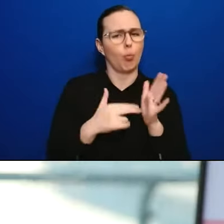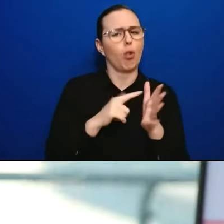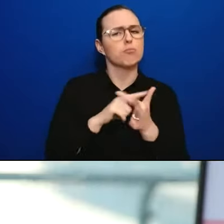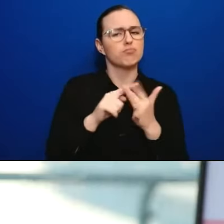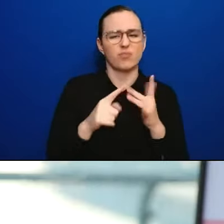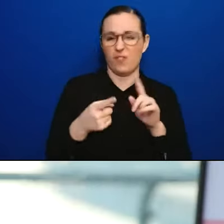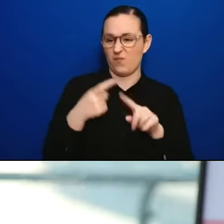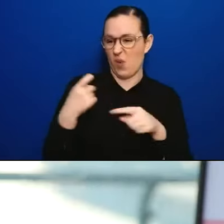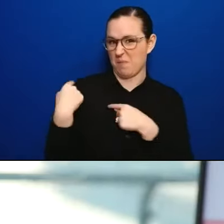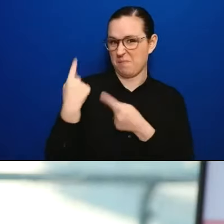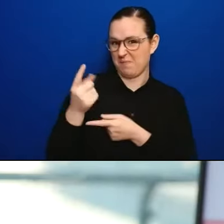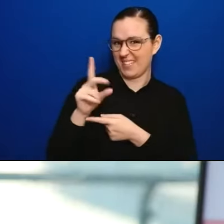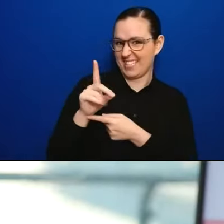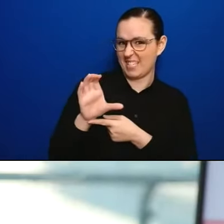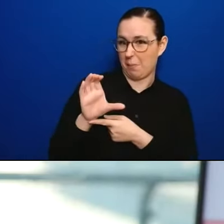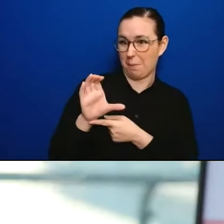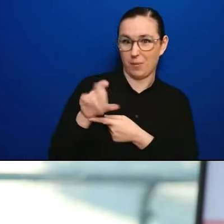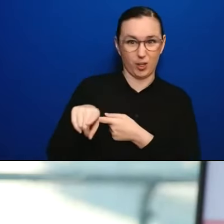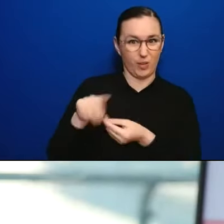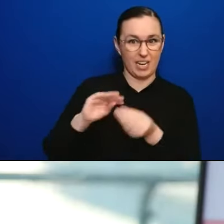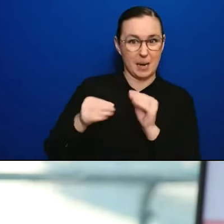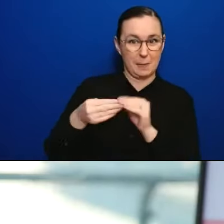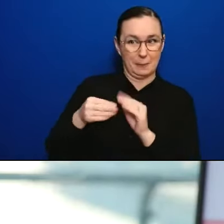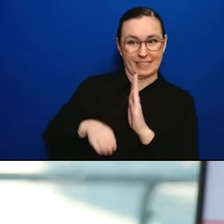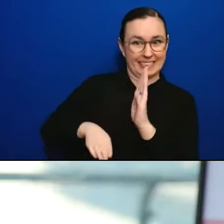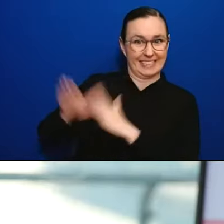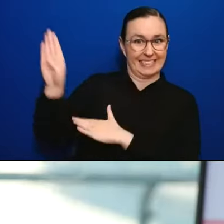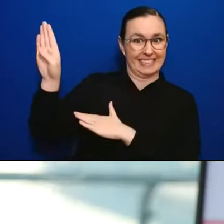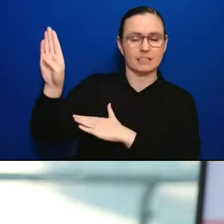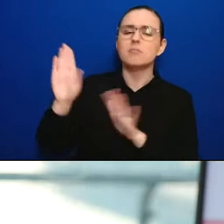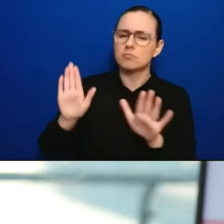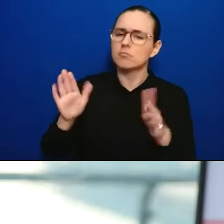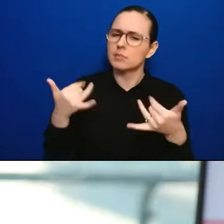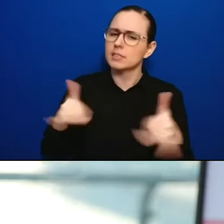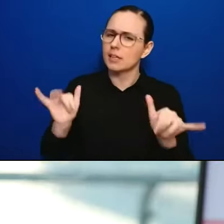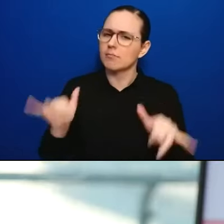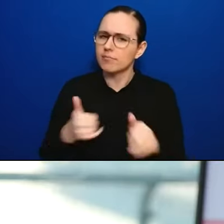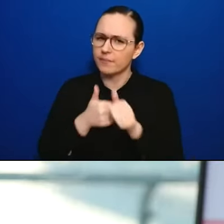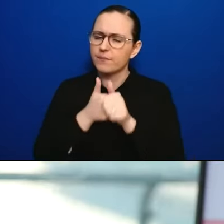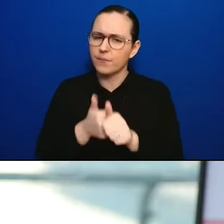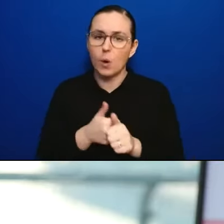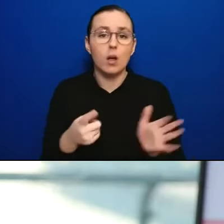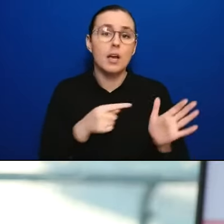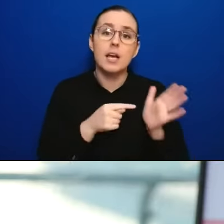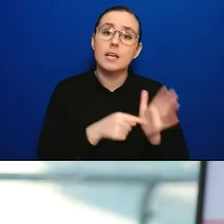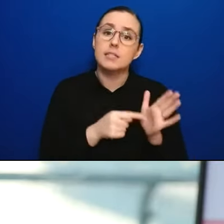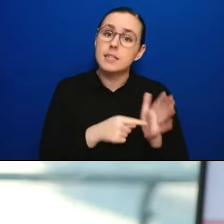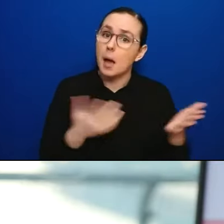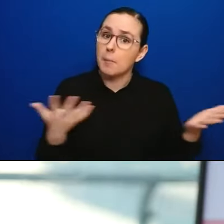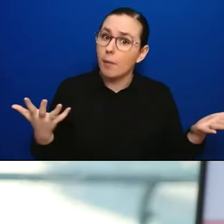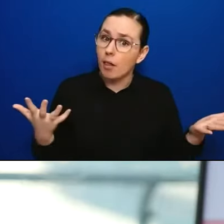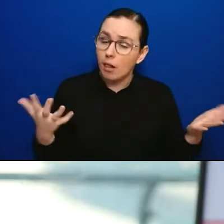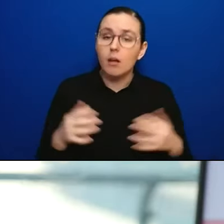that were put in place in December as Omicron was starting to increase. And because of all of the